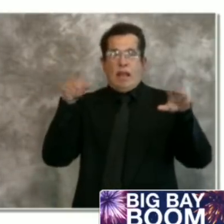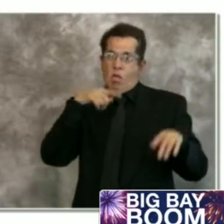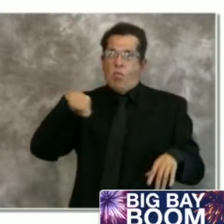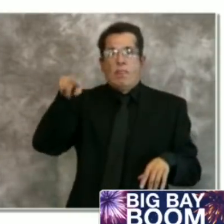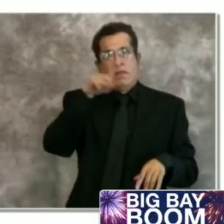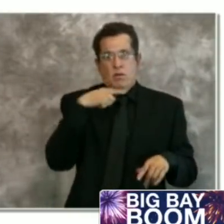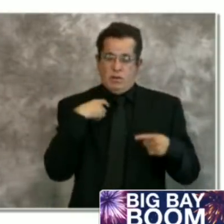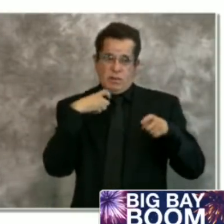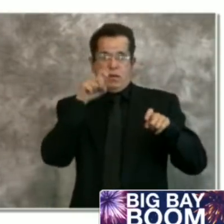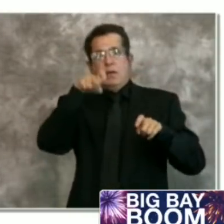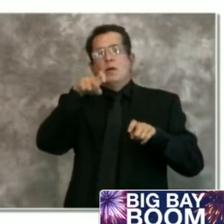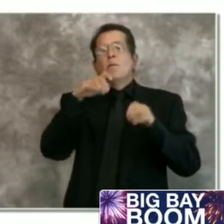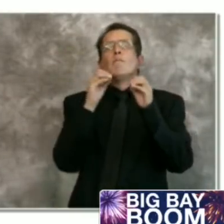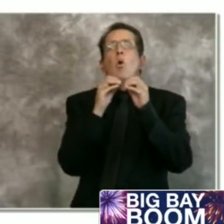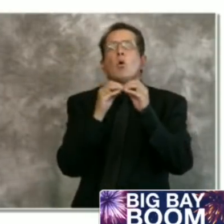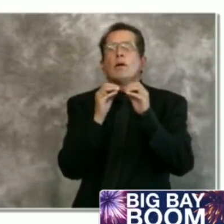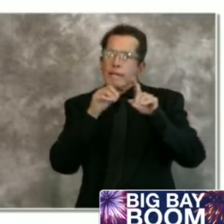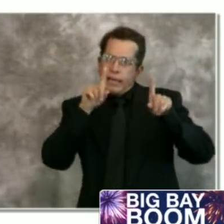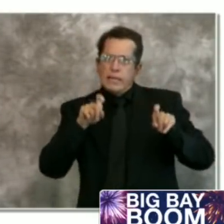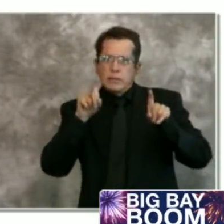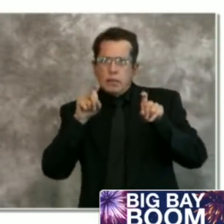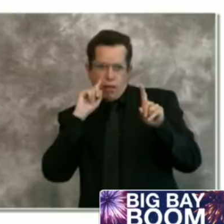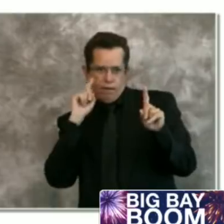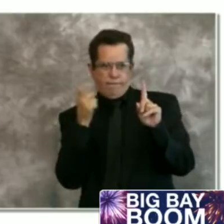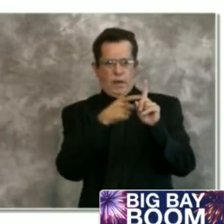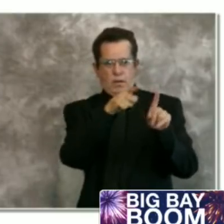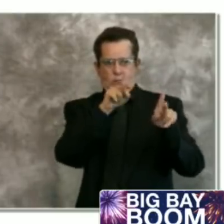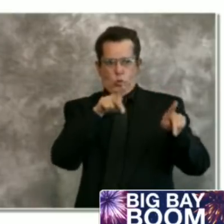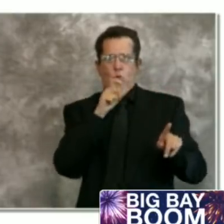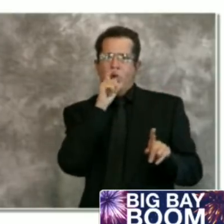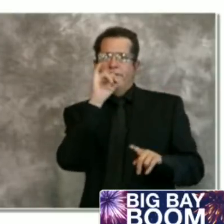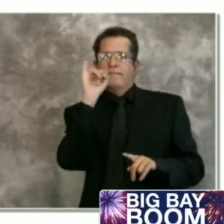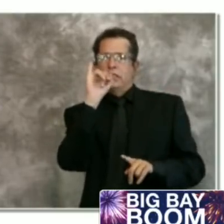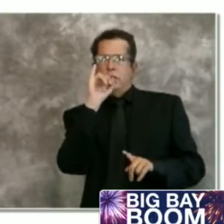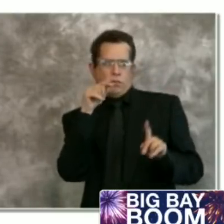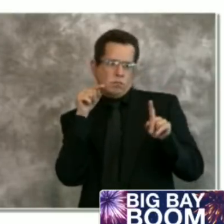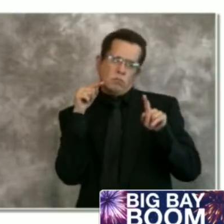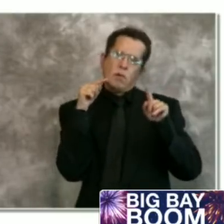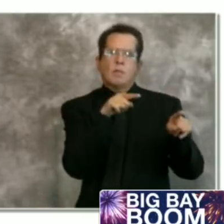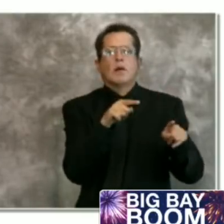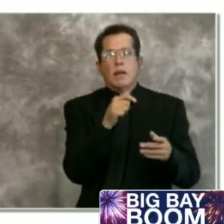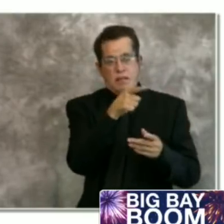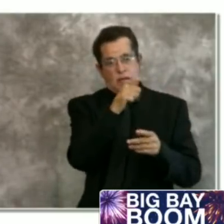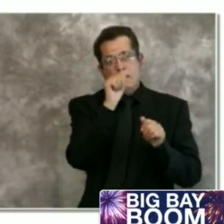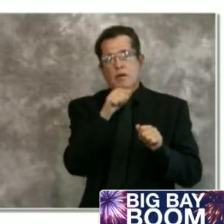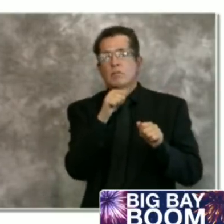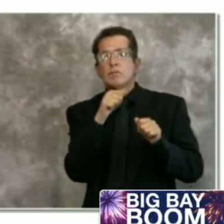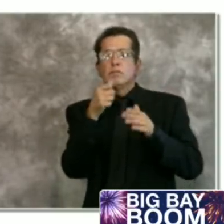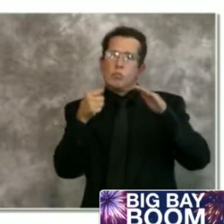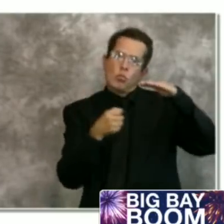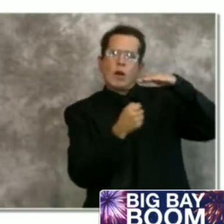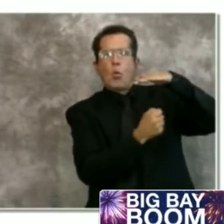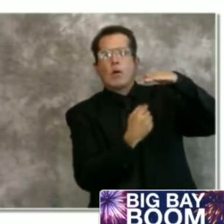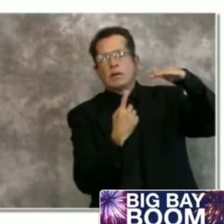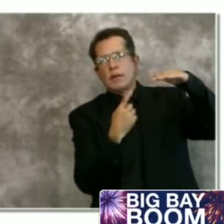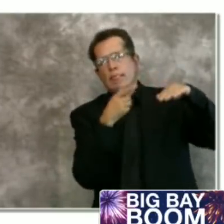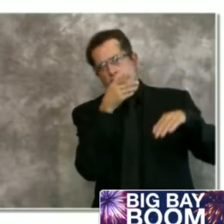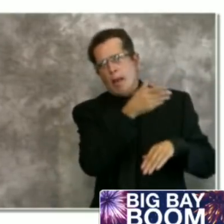COVID-19 IS OUT THERE IN OUR COMMUNITY IS PERVASIVE WE NEED TO CONTINUE TESTING EFFORTS TO